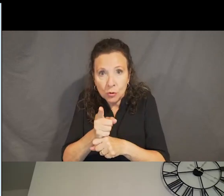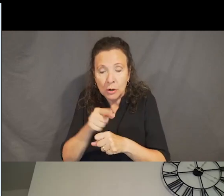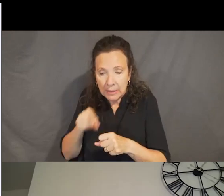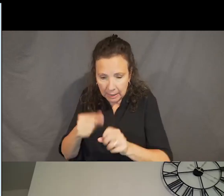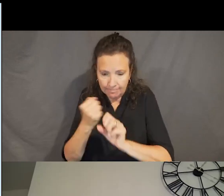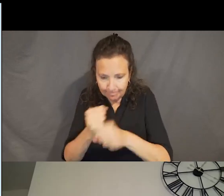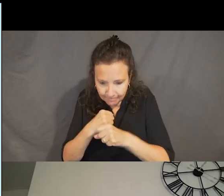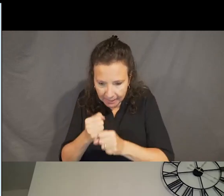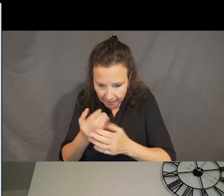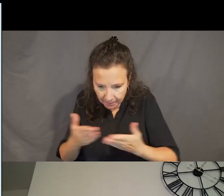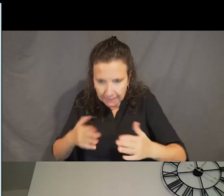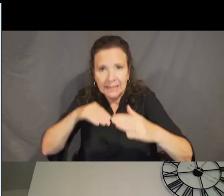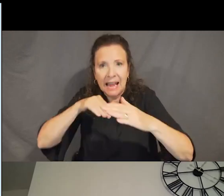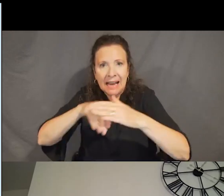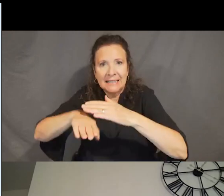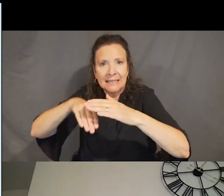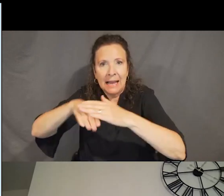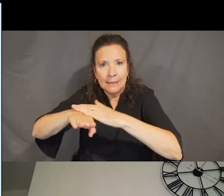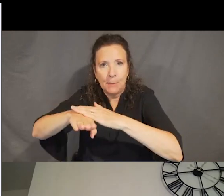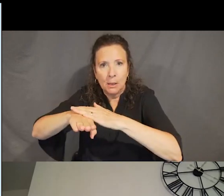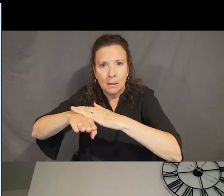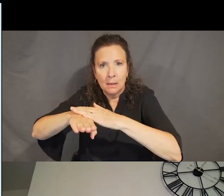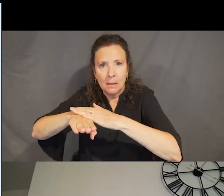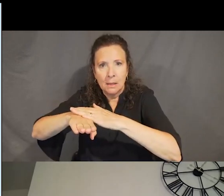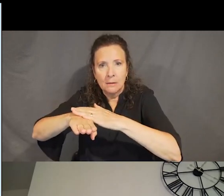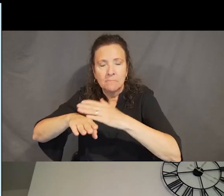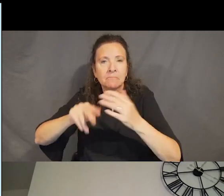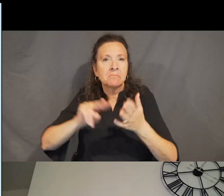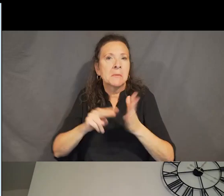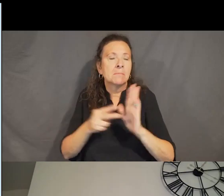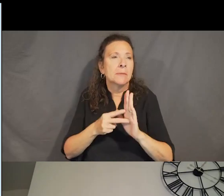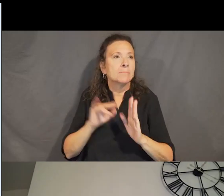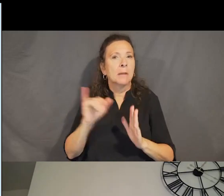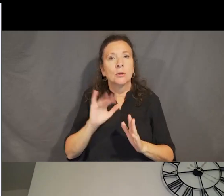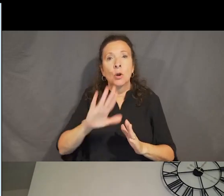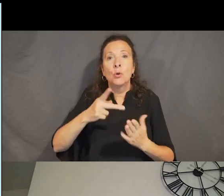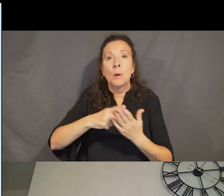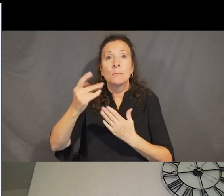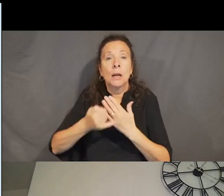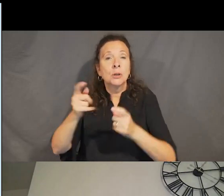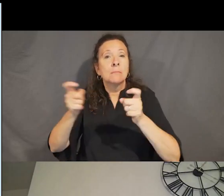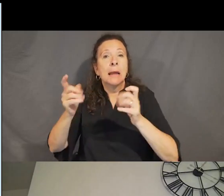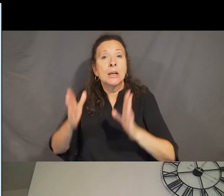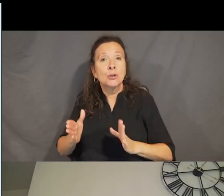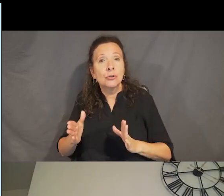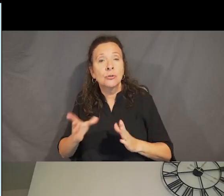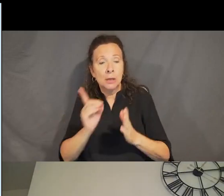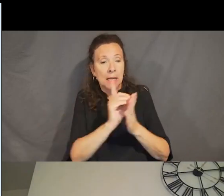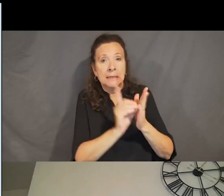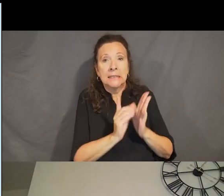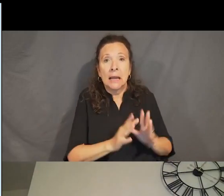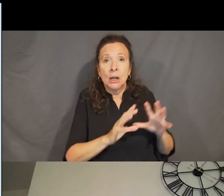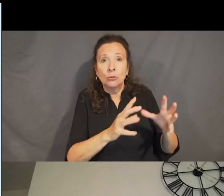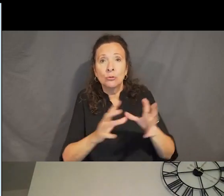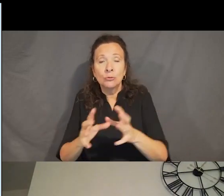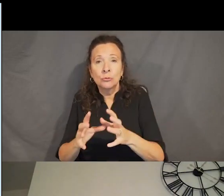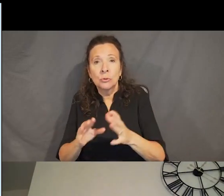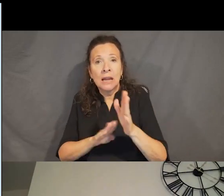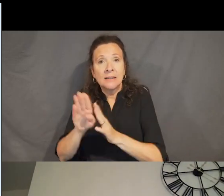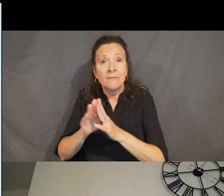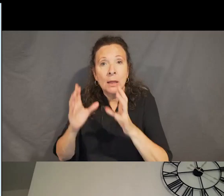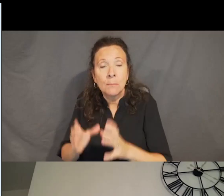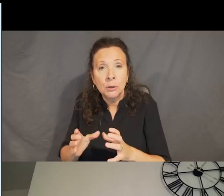I am talking about your project manager, your designers, developers, content writers, QA people.